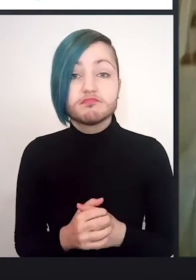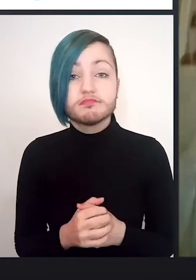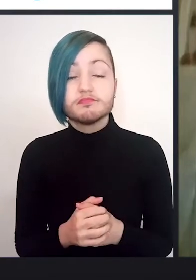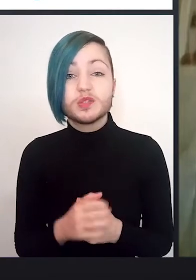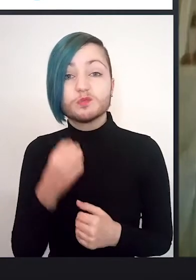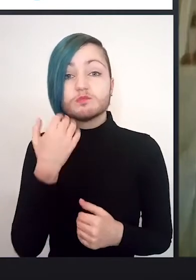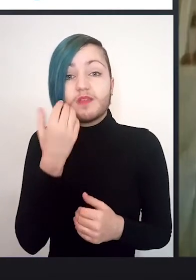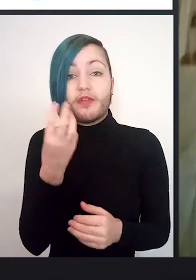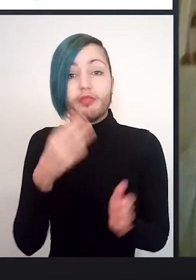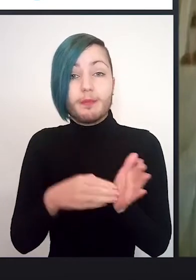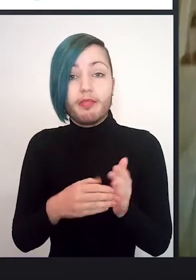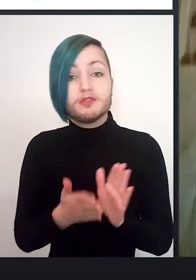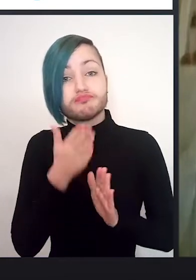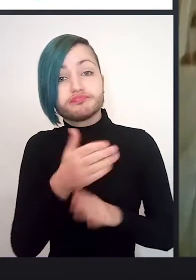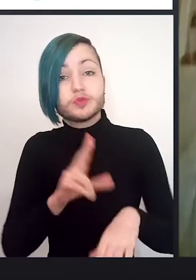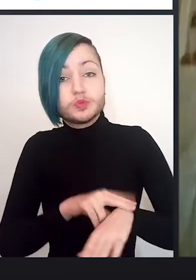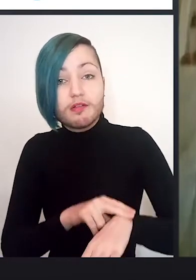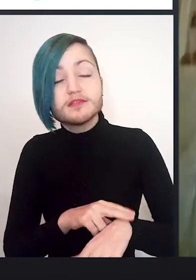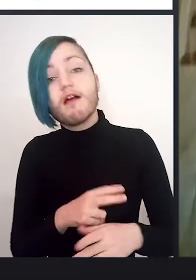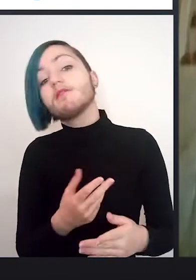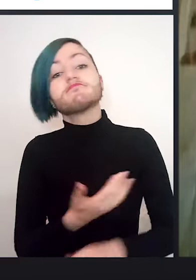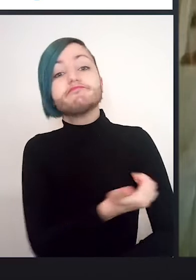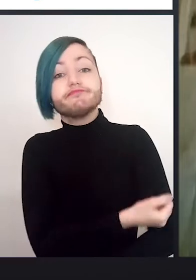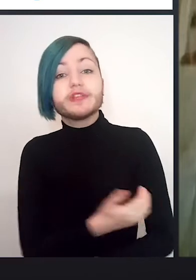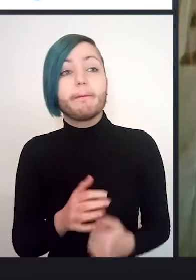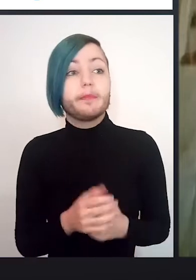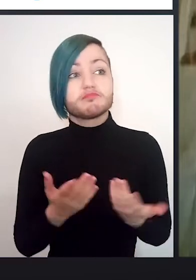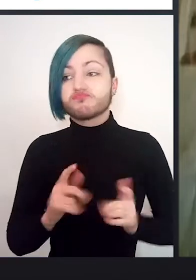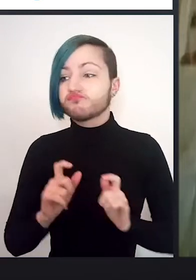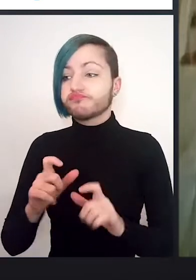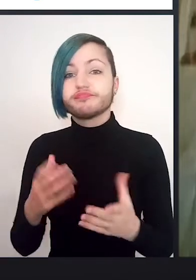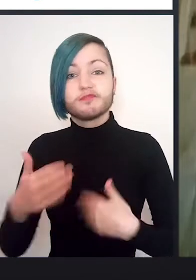every three months you'd go into the surgery and had a jab and carry on with the day.